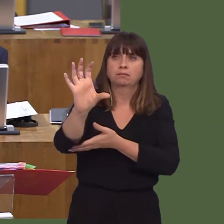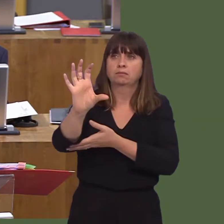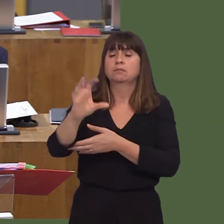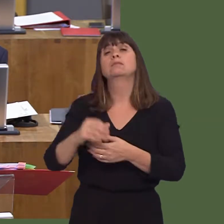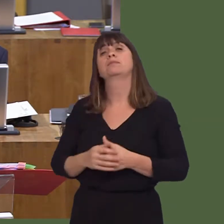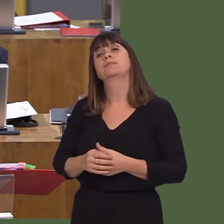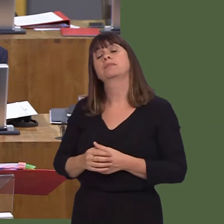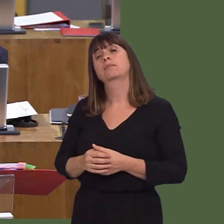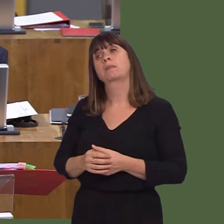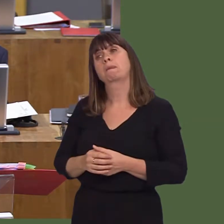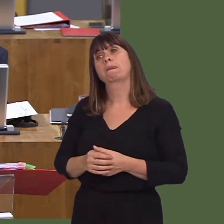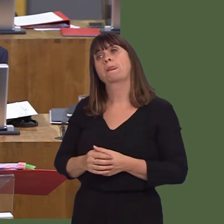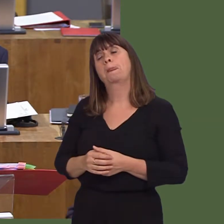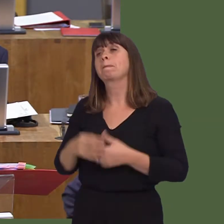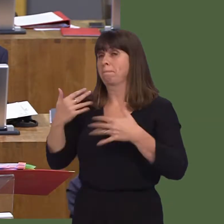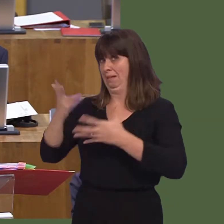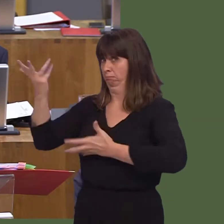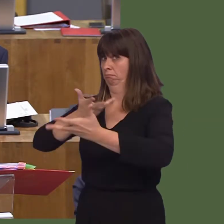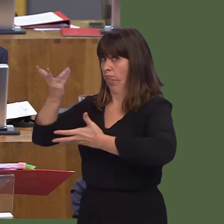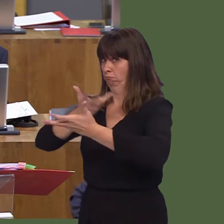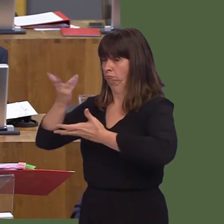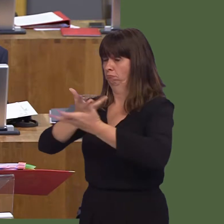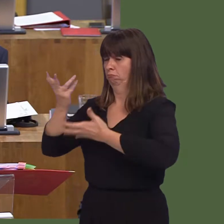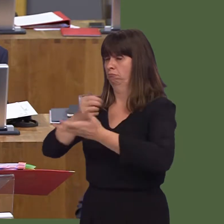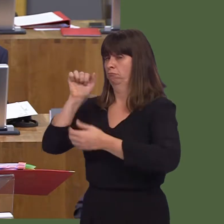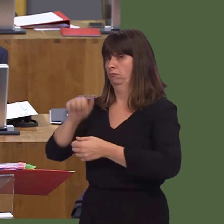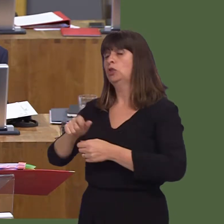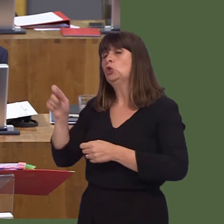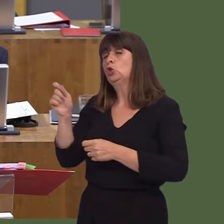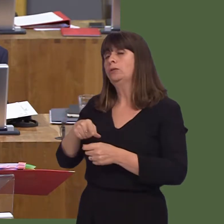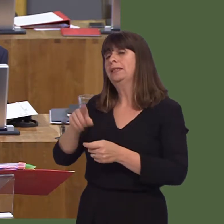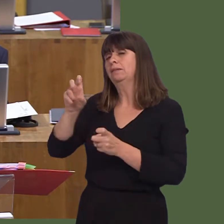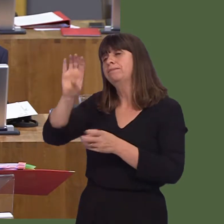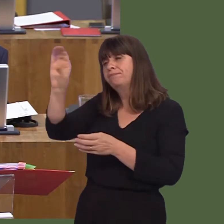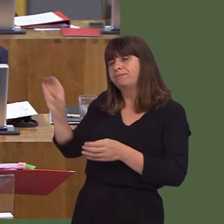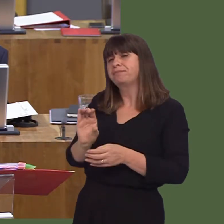There clearly ought to be such a consequential, and, Llywydd, I put it on record that the